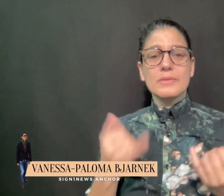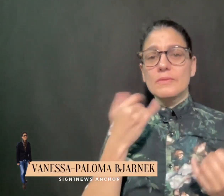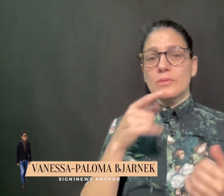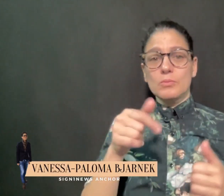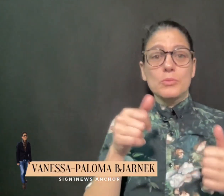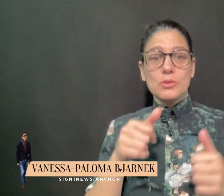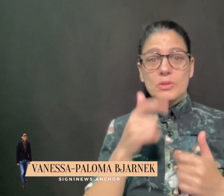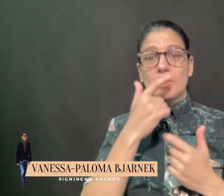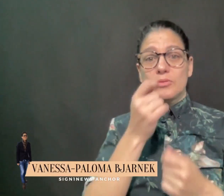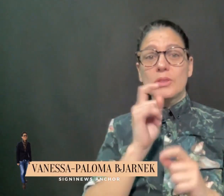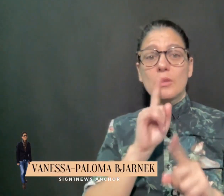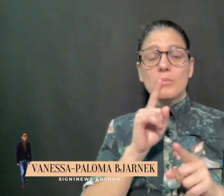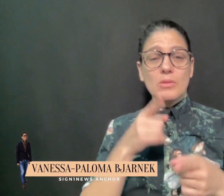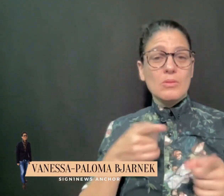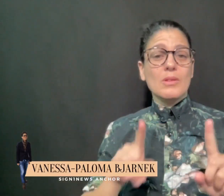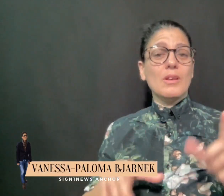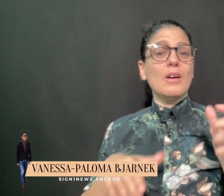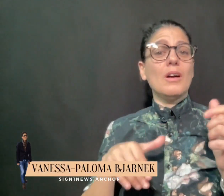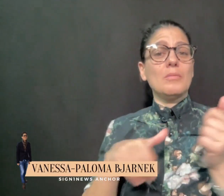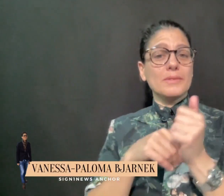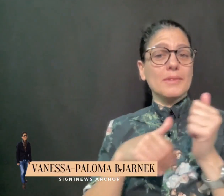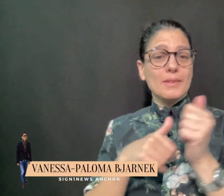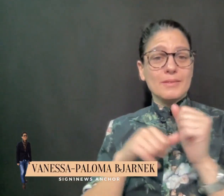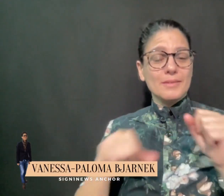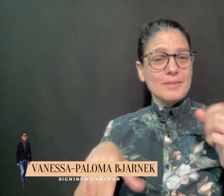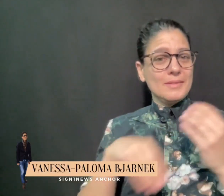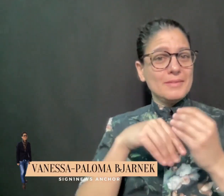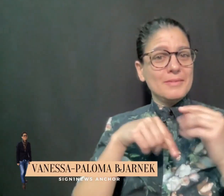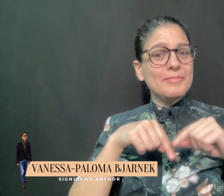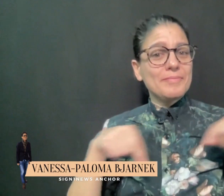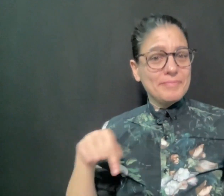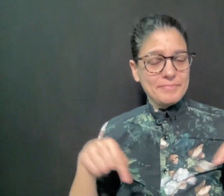top trending stories making headlines today if you post an interesting comment about this